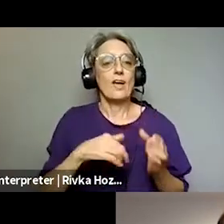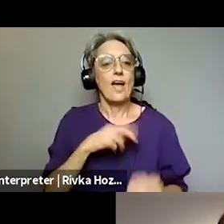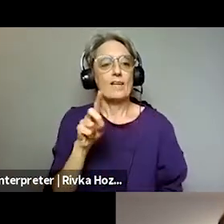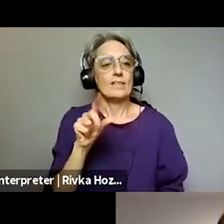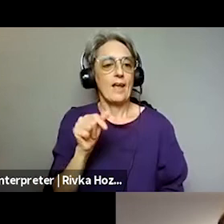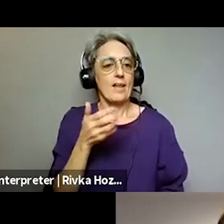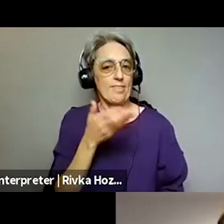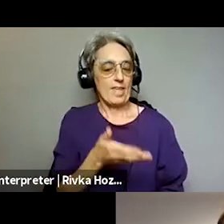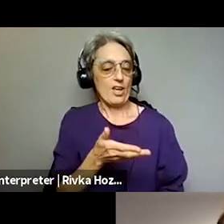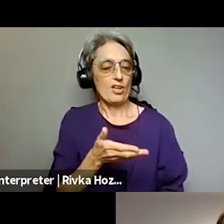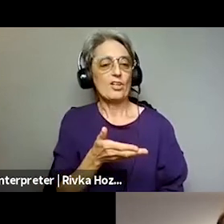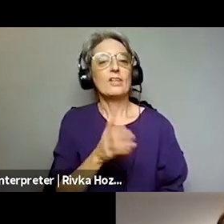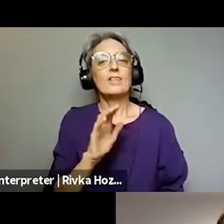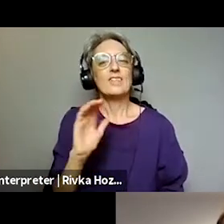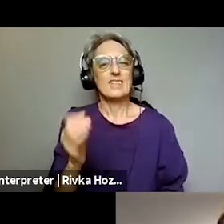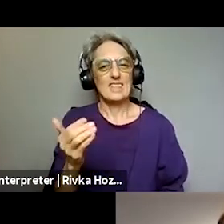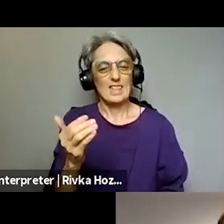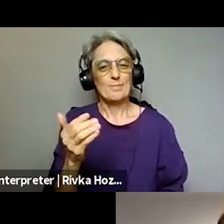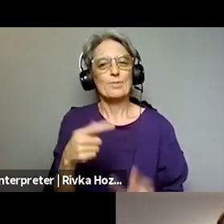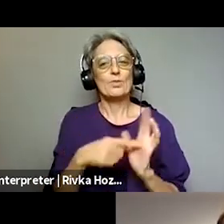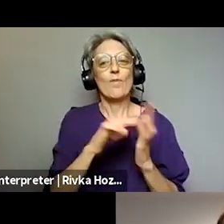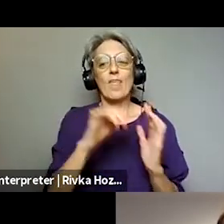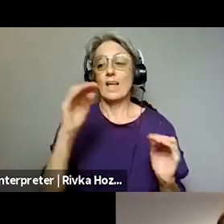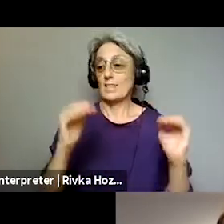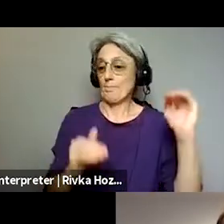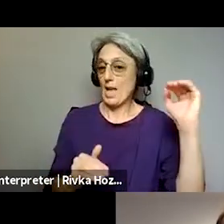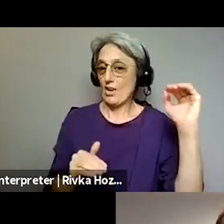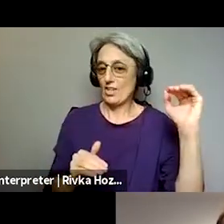disparities that were just mentioned or the barriers that were just mentioned for sure.